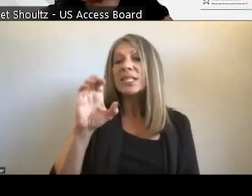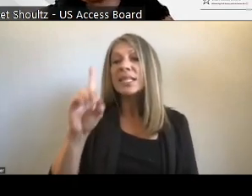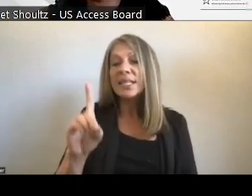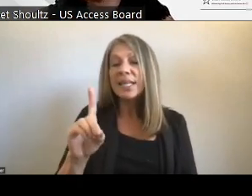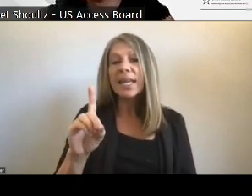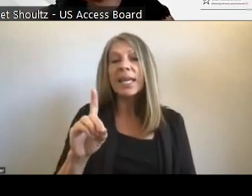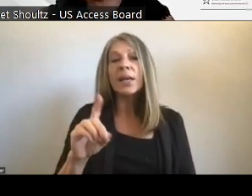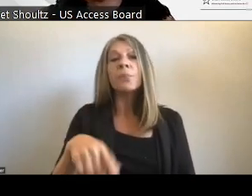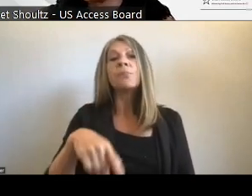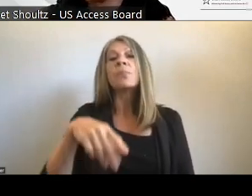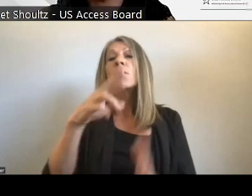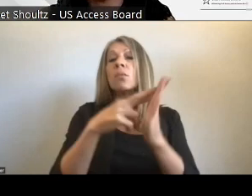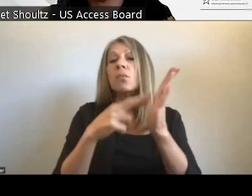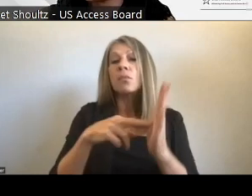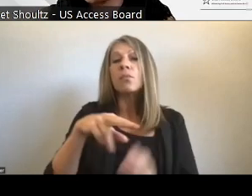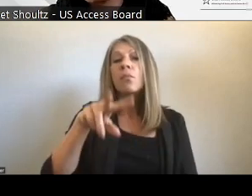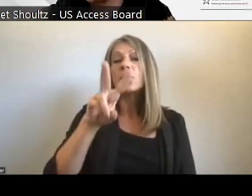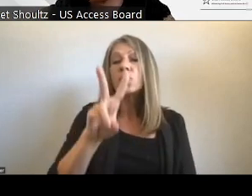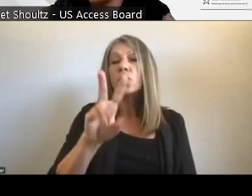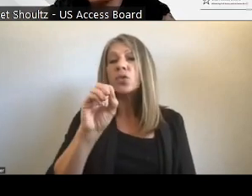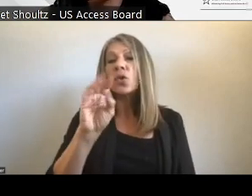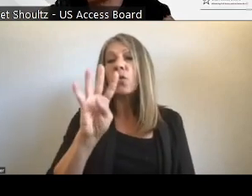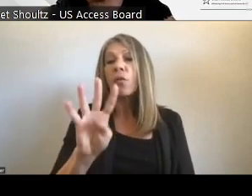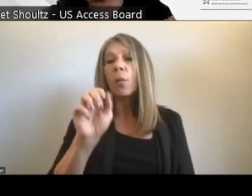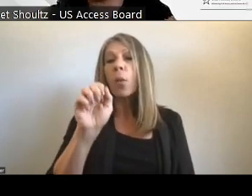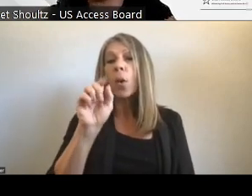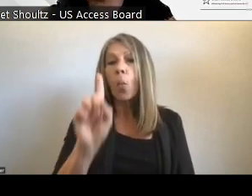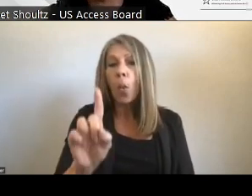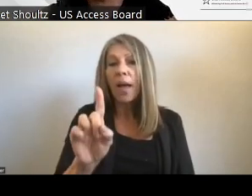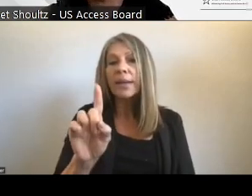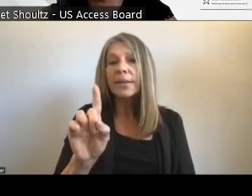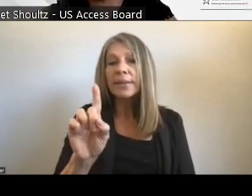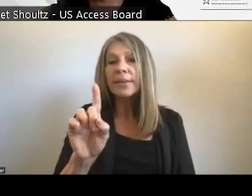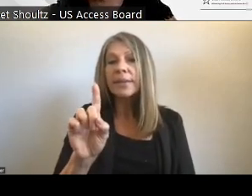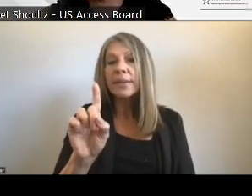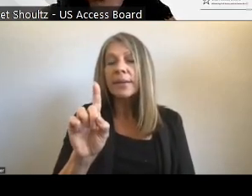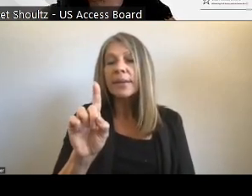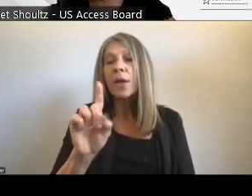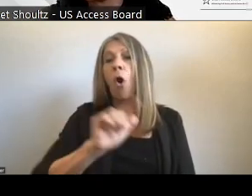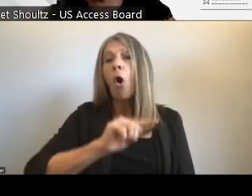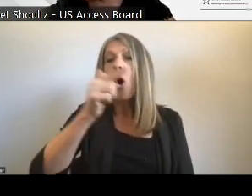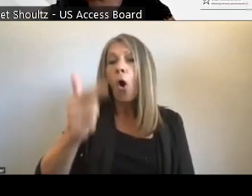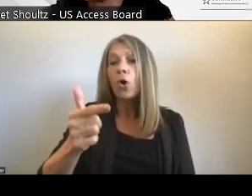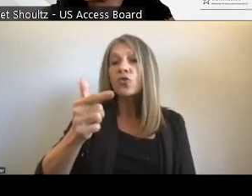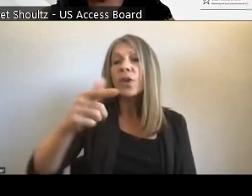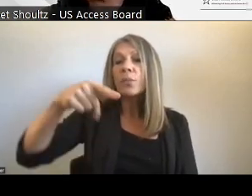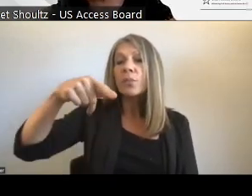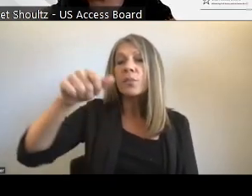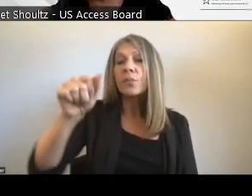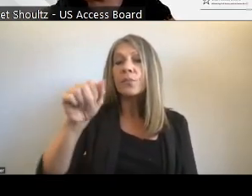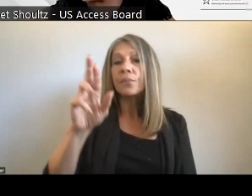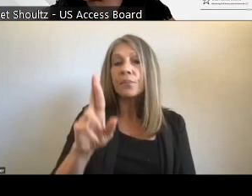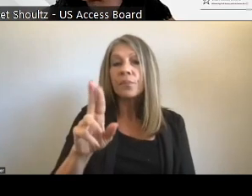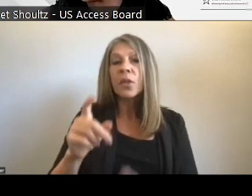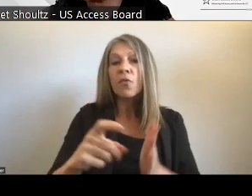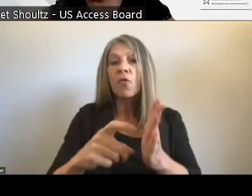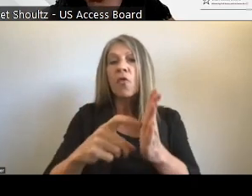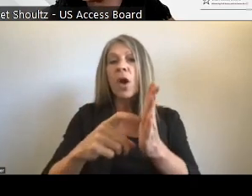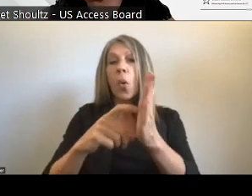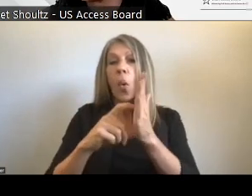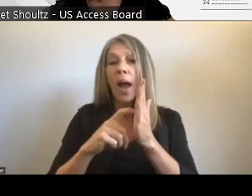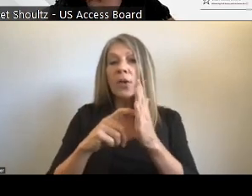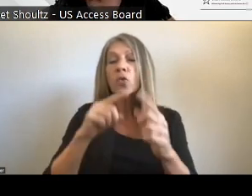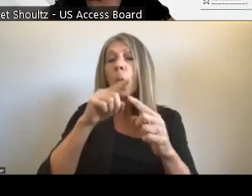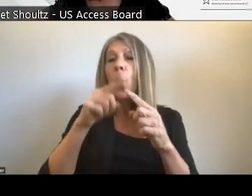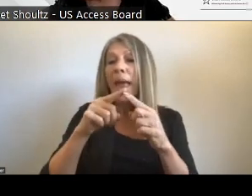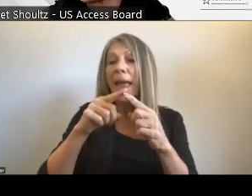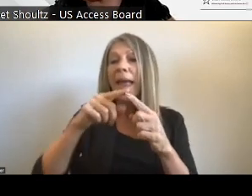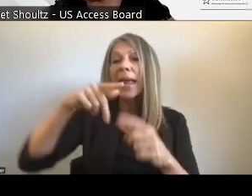R204.1 Alternate Pedestrian Access Routes requires that when a pedestrian circulation path